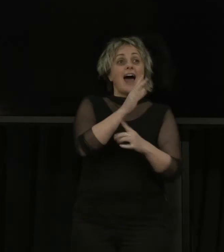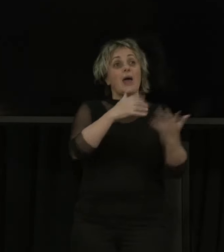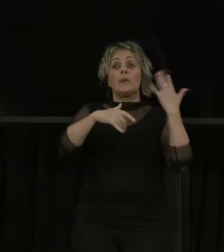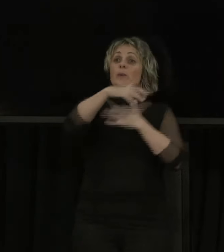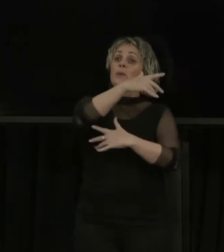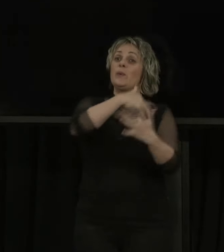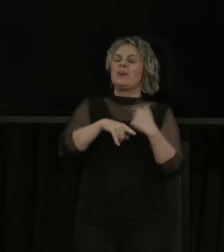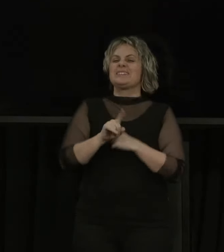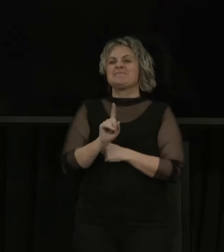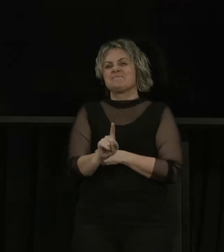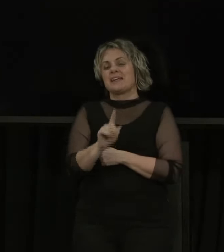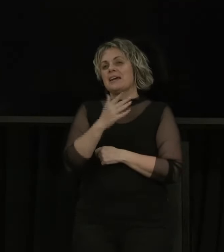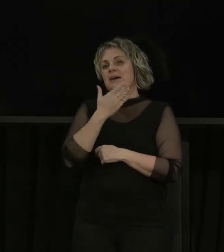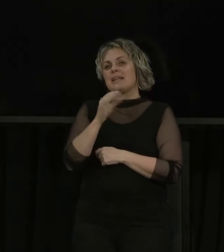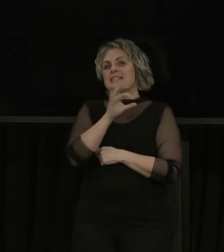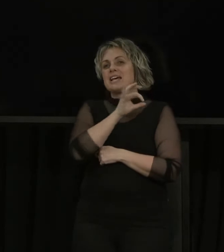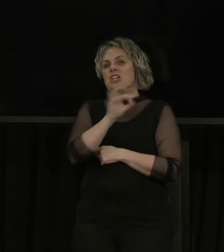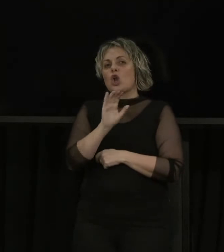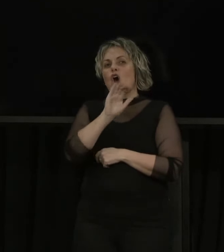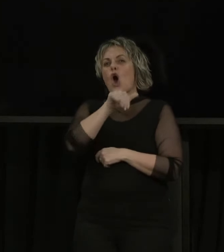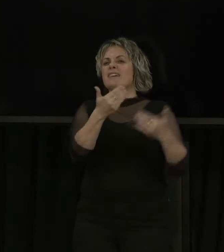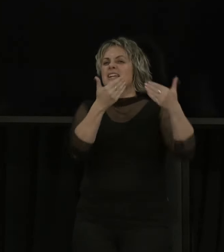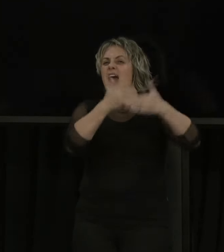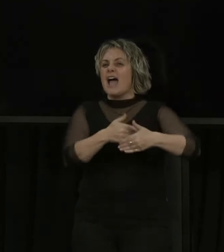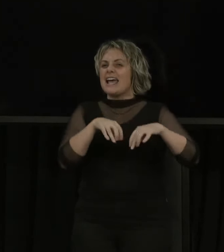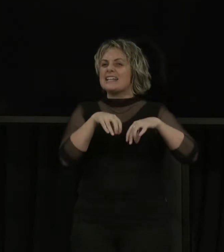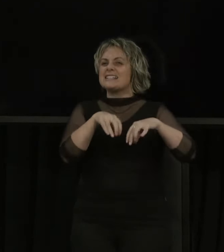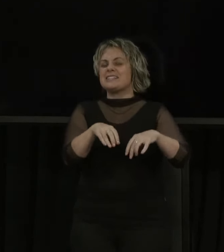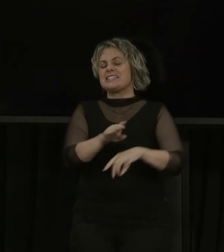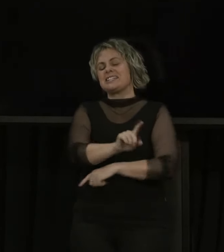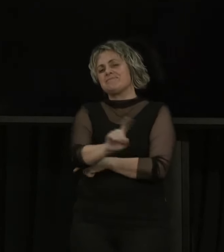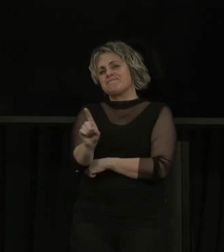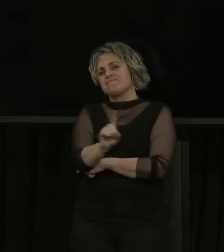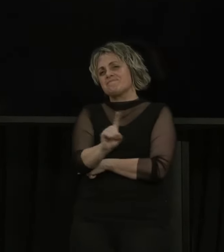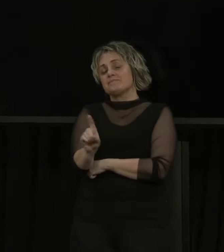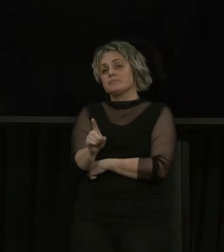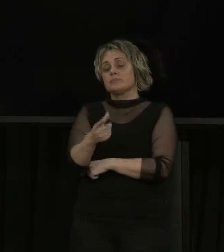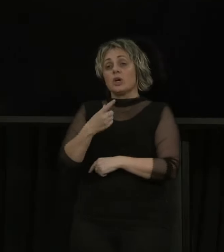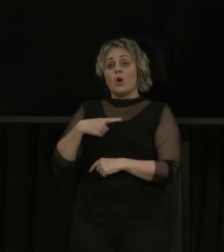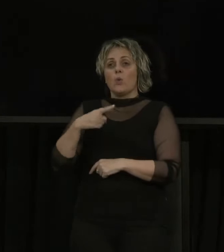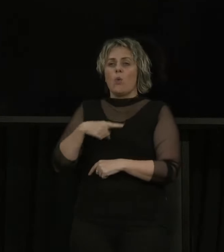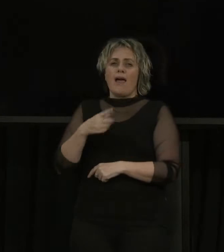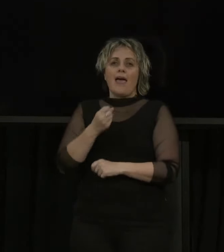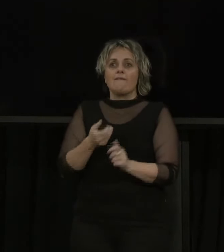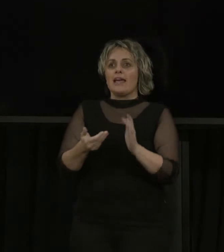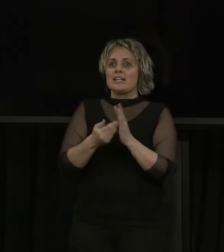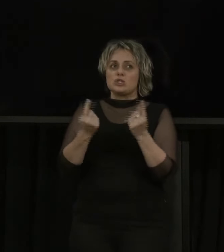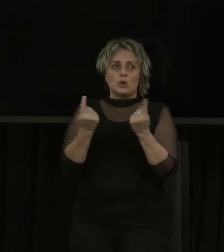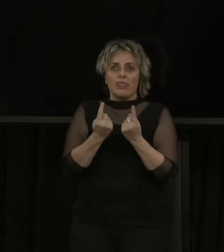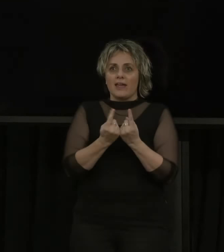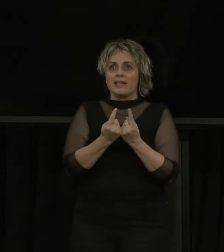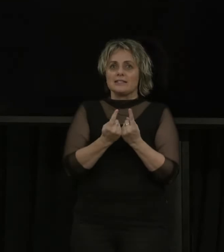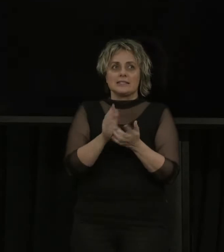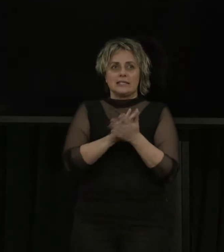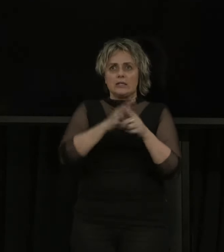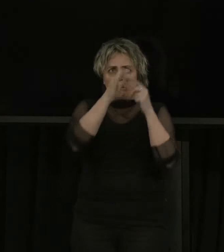listener who wanted to know if it is allowed under the recreational outside...